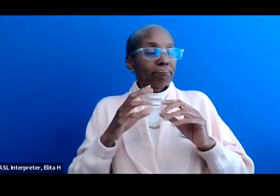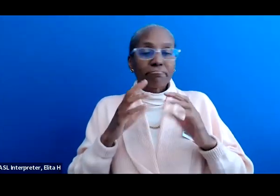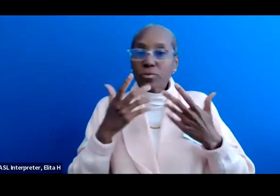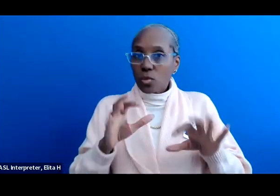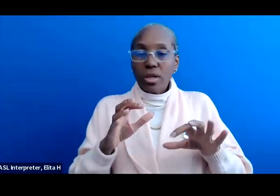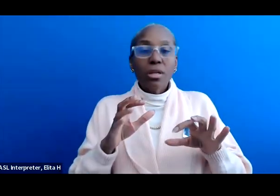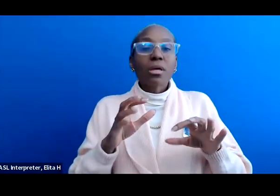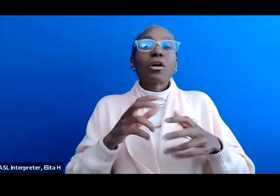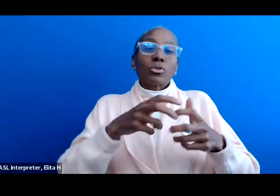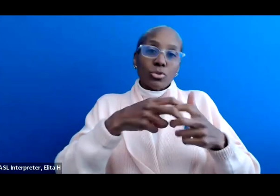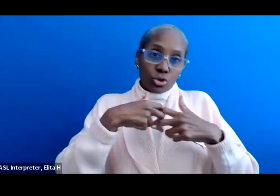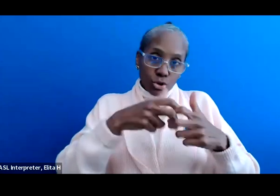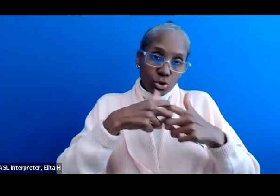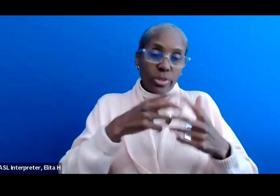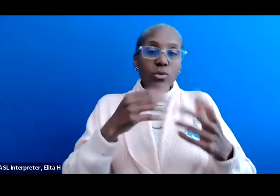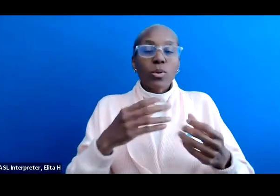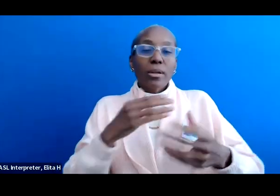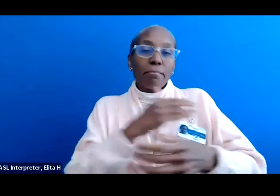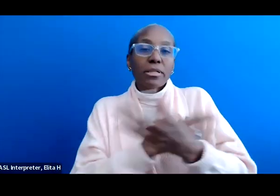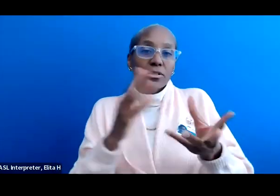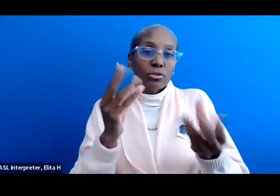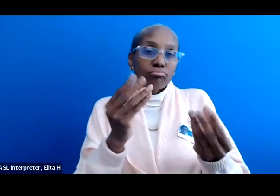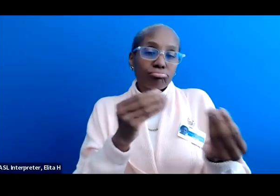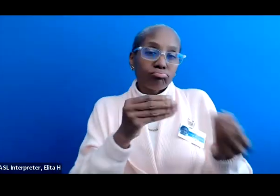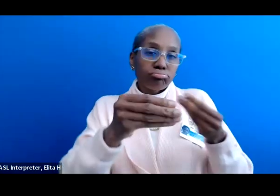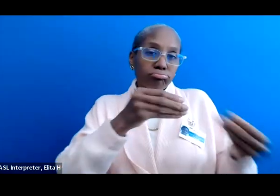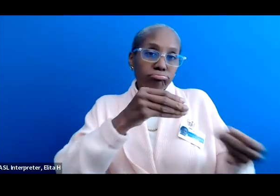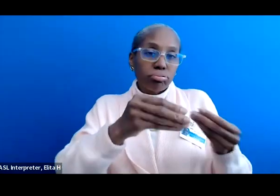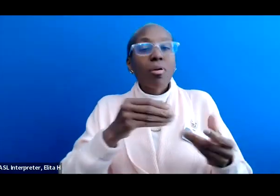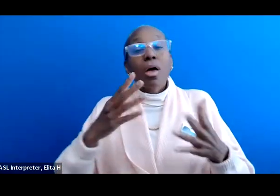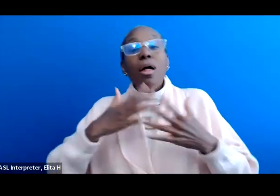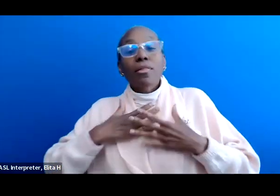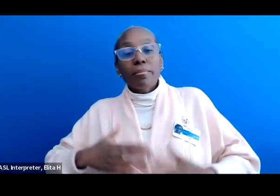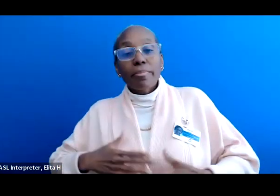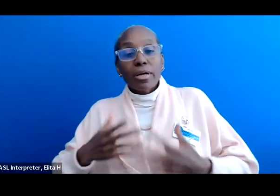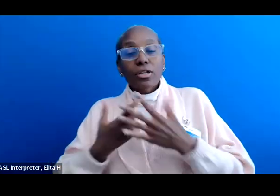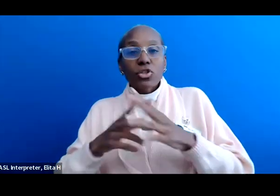We want those muscles supple because when the body starts locking up like